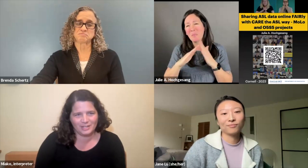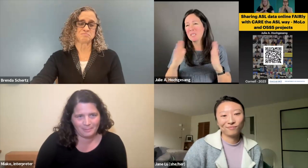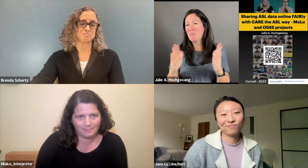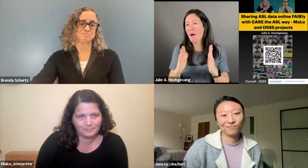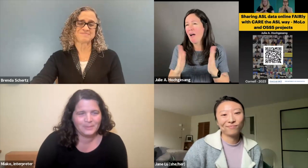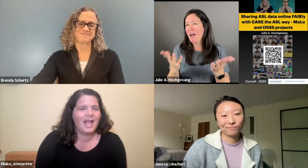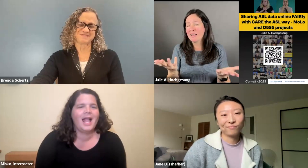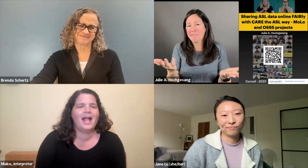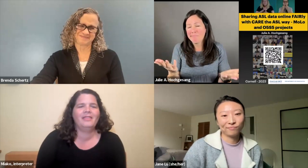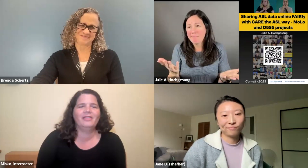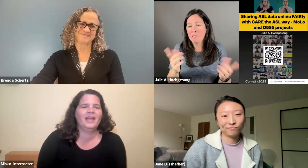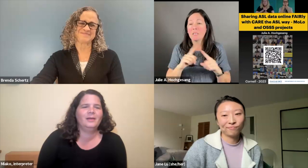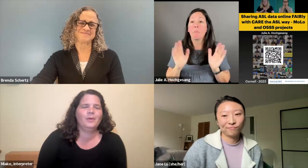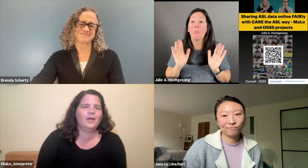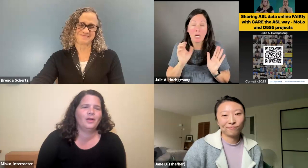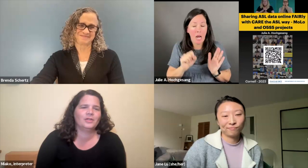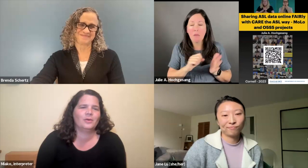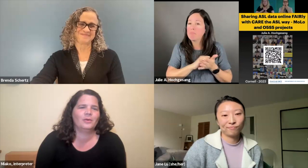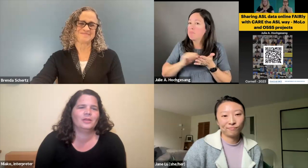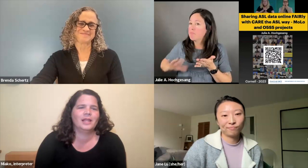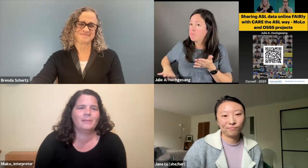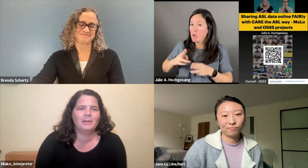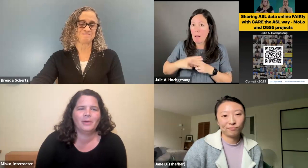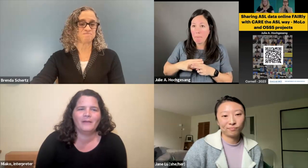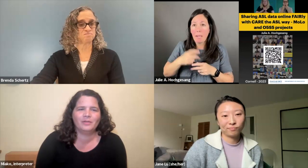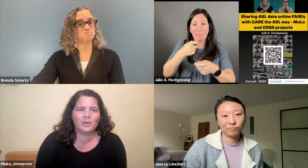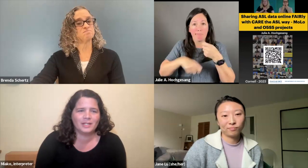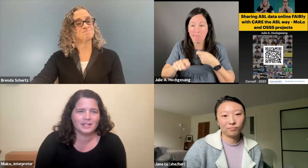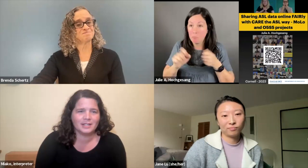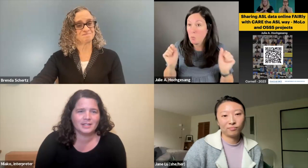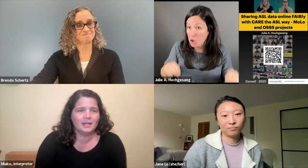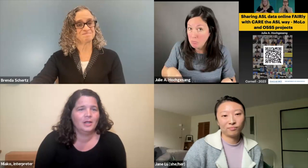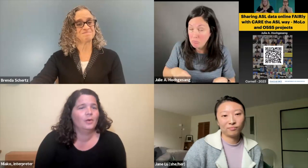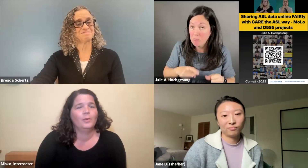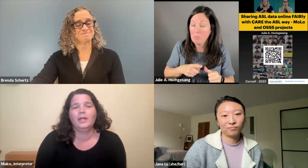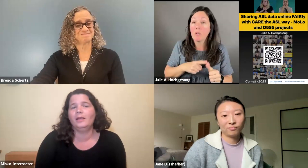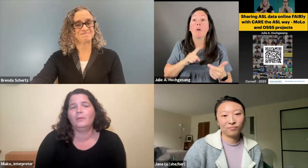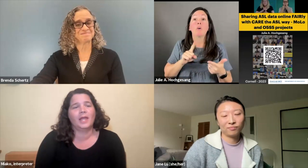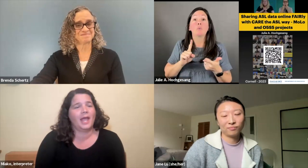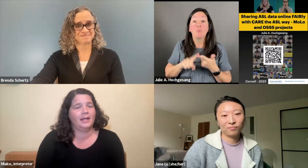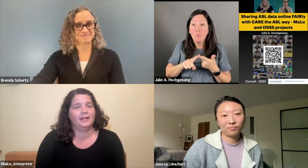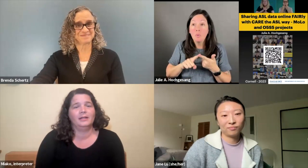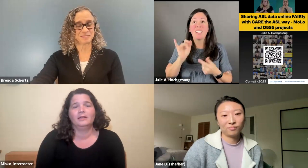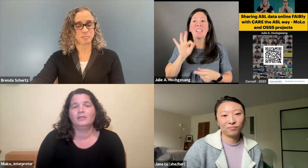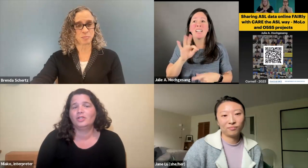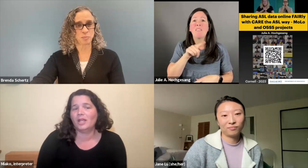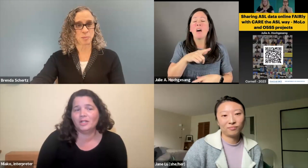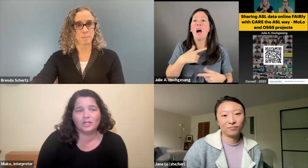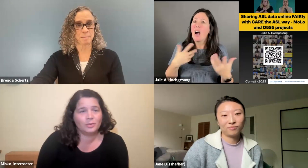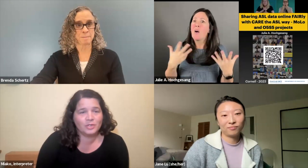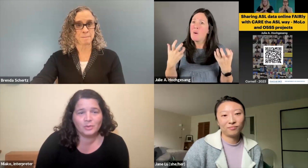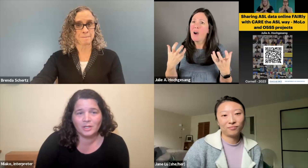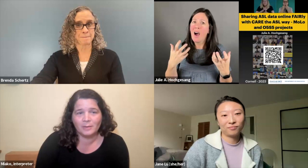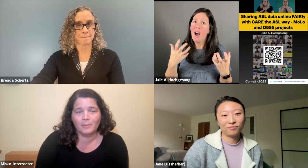step and then we also let people have choices we can change it to a pseudonym